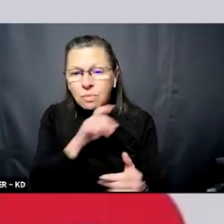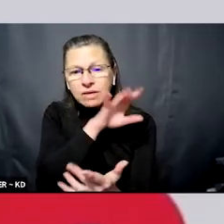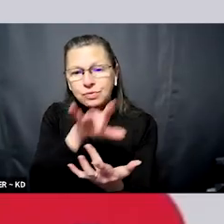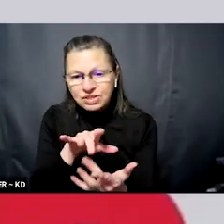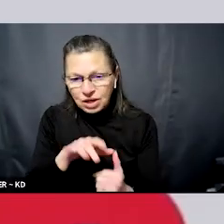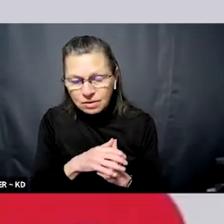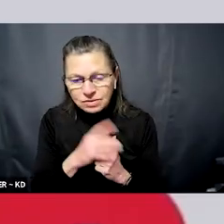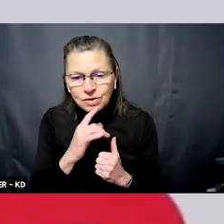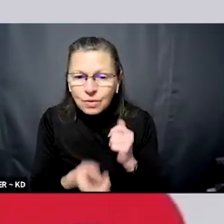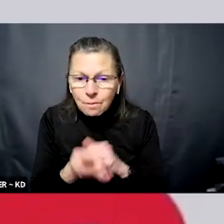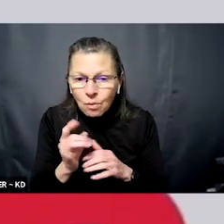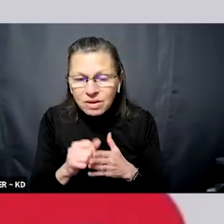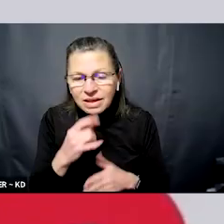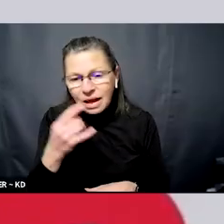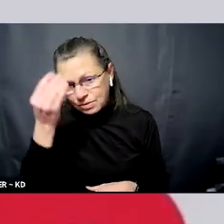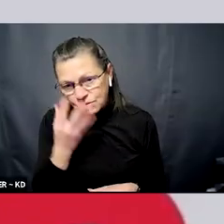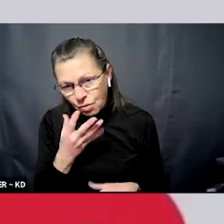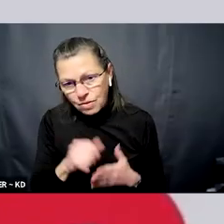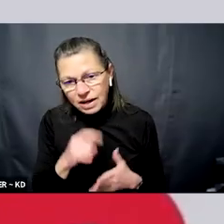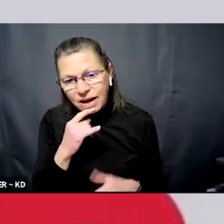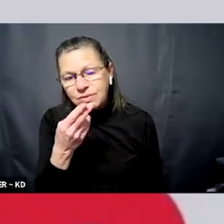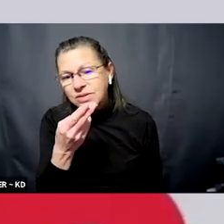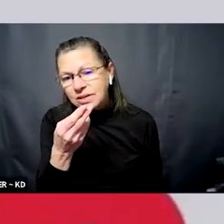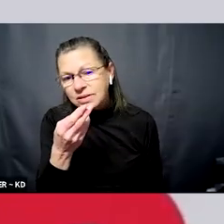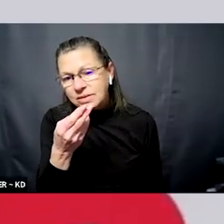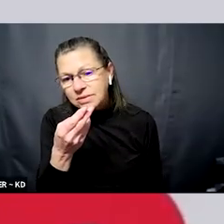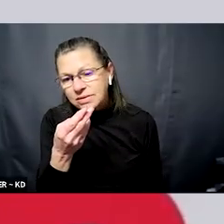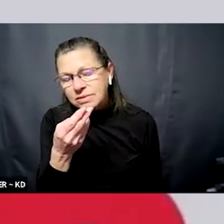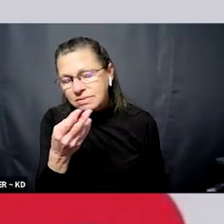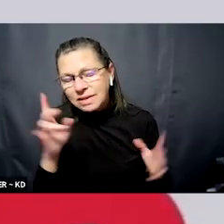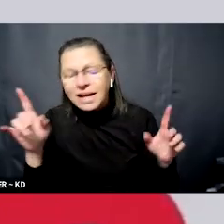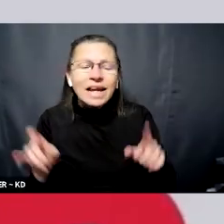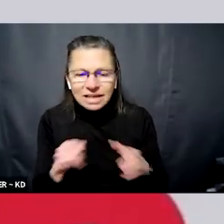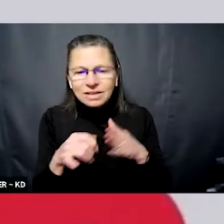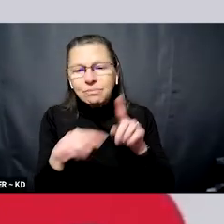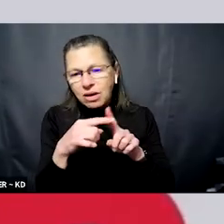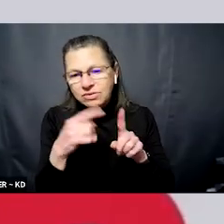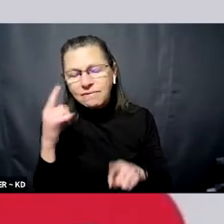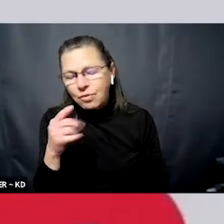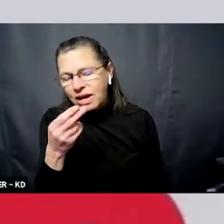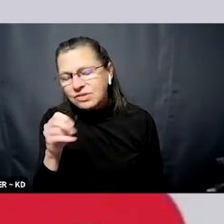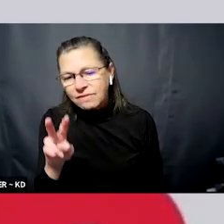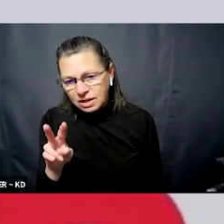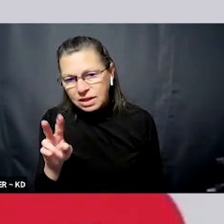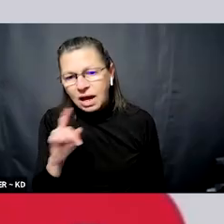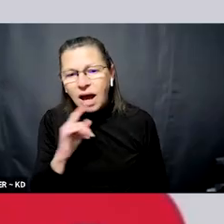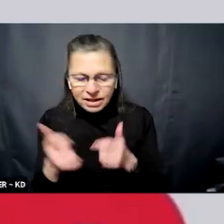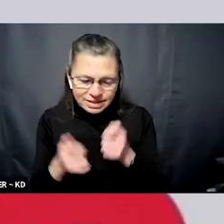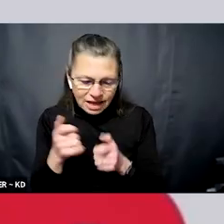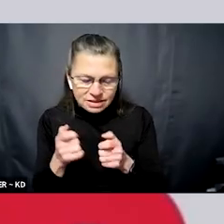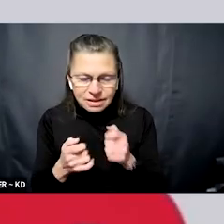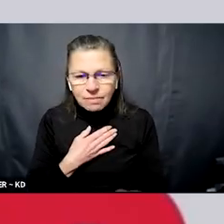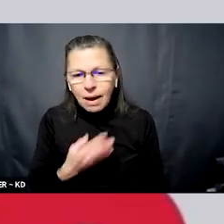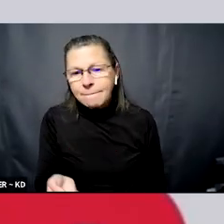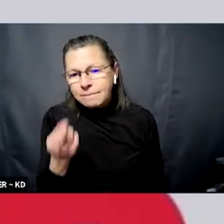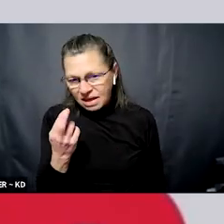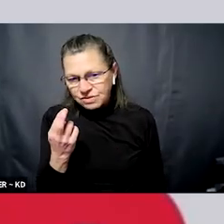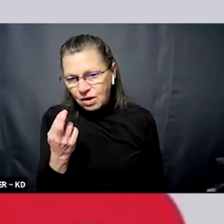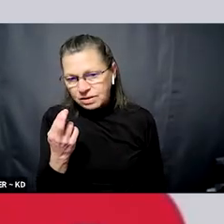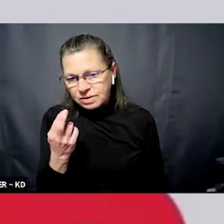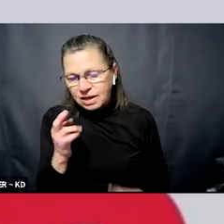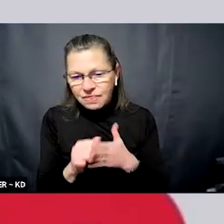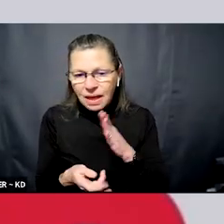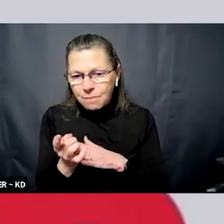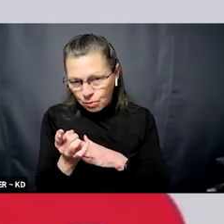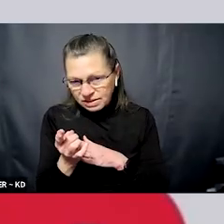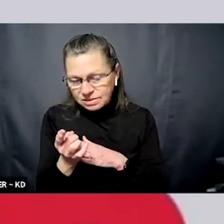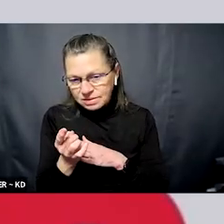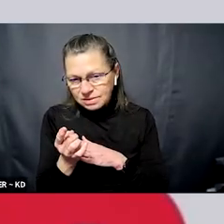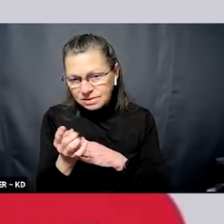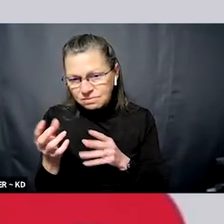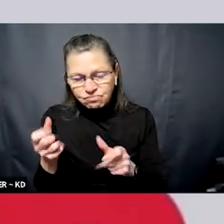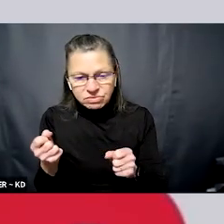was told that I tested positive for HIV, I texted my best friend in that moment, and as I got the